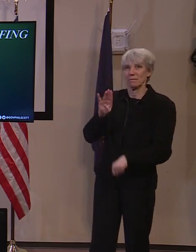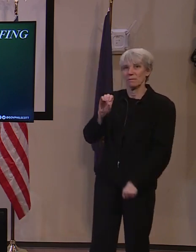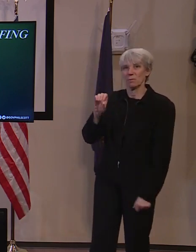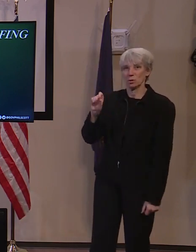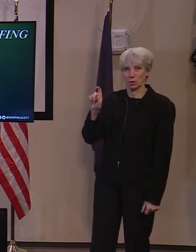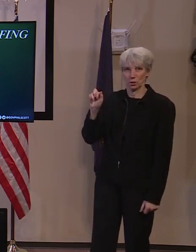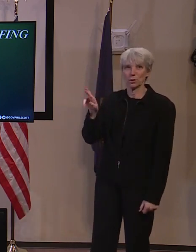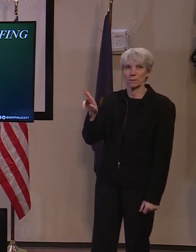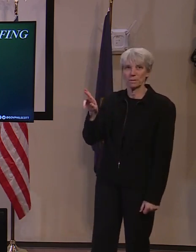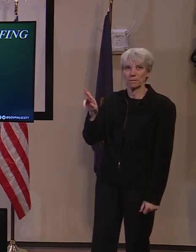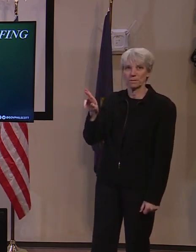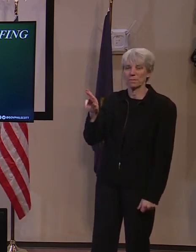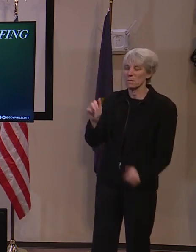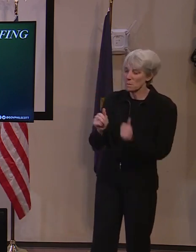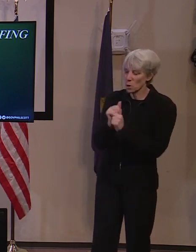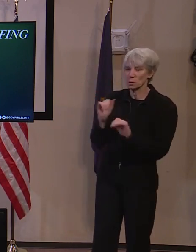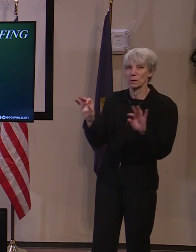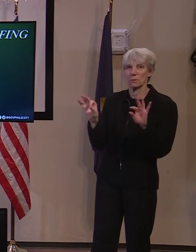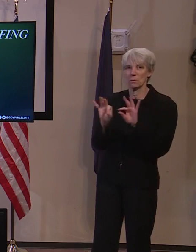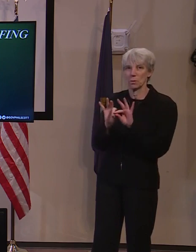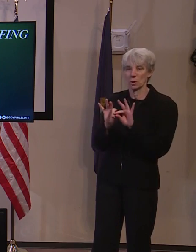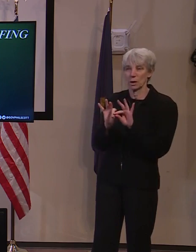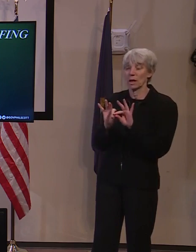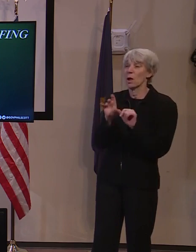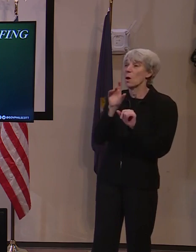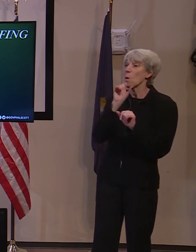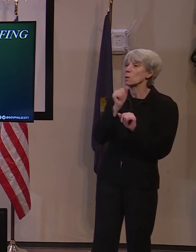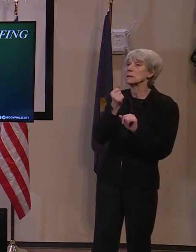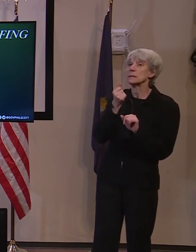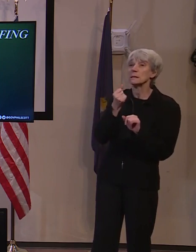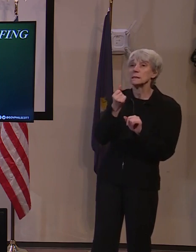The fact that 16 and 17 year olds who are now approved to receive a fighter